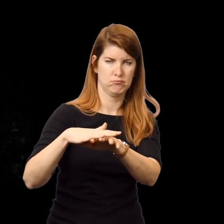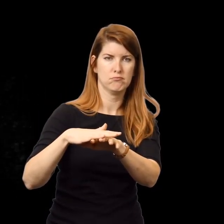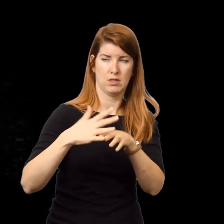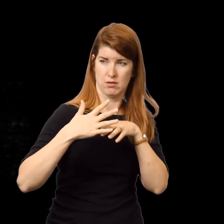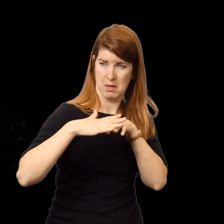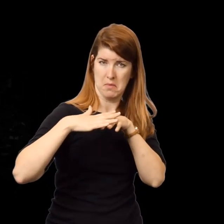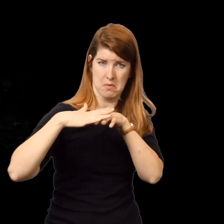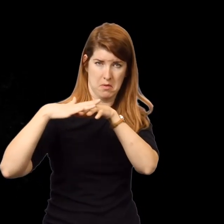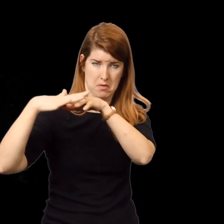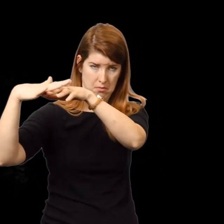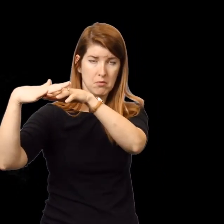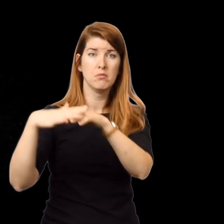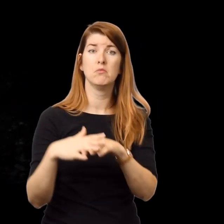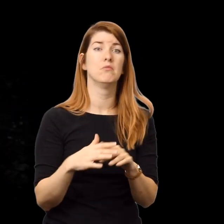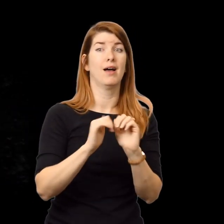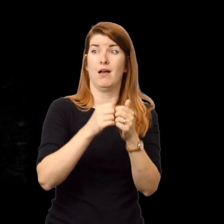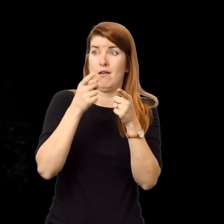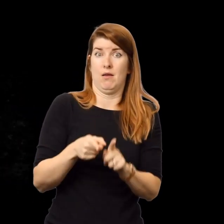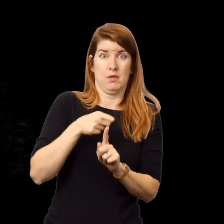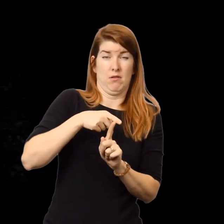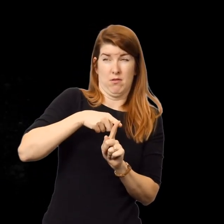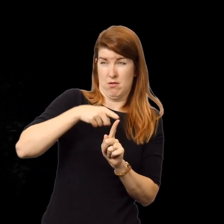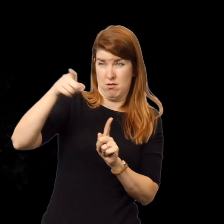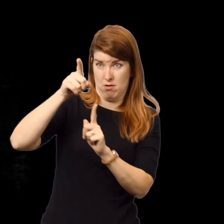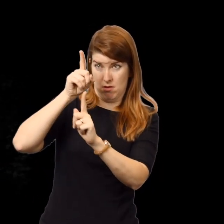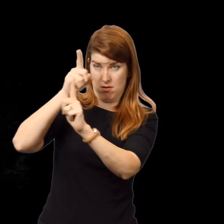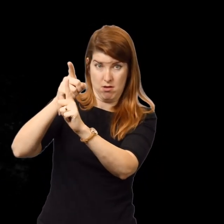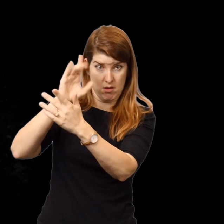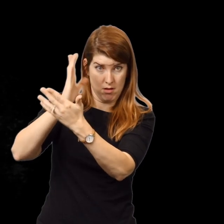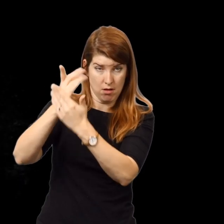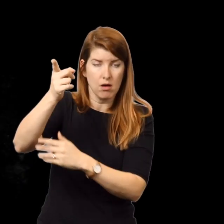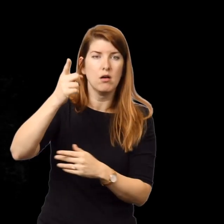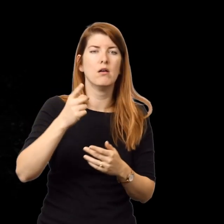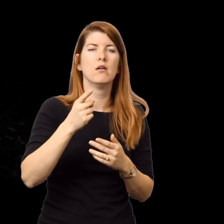That occurs from experiences with parent,